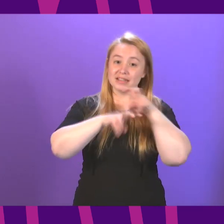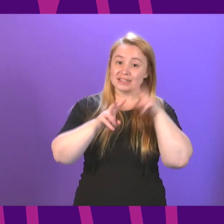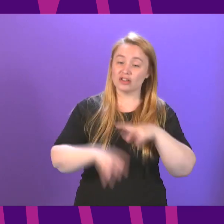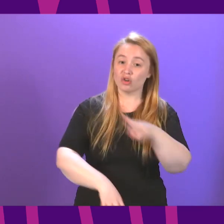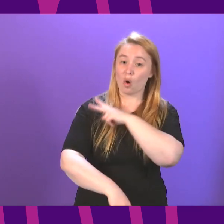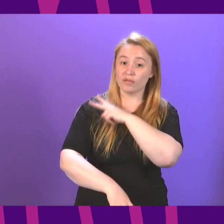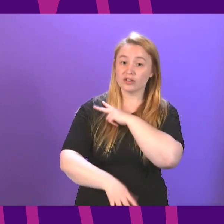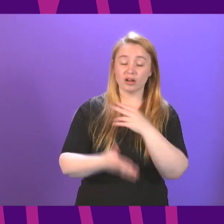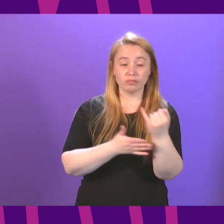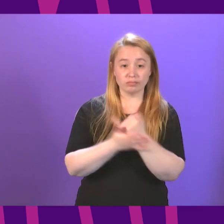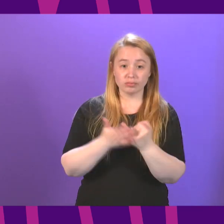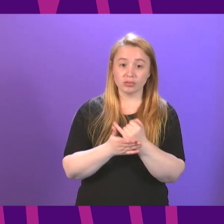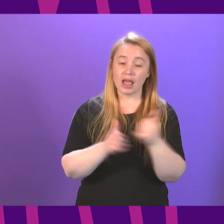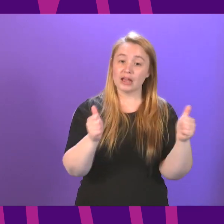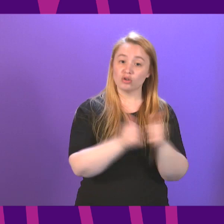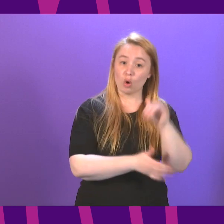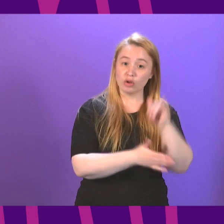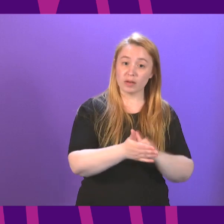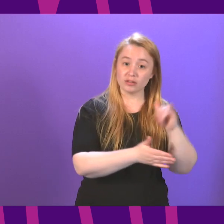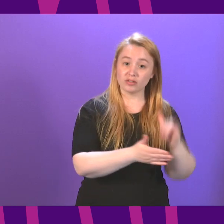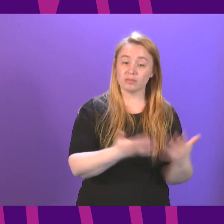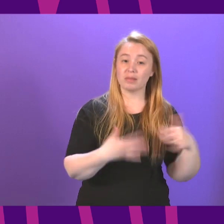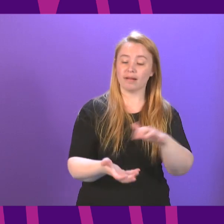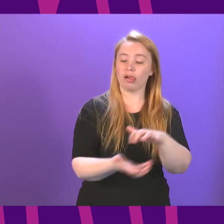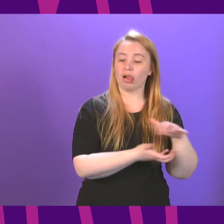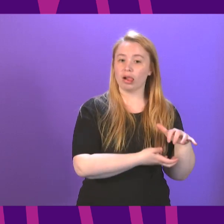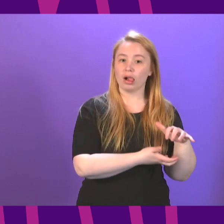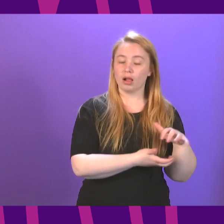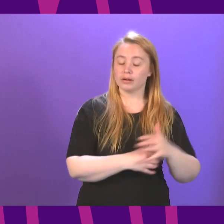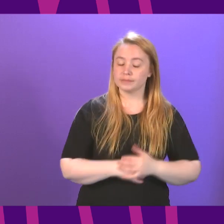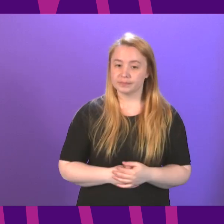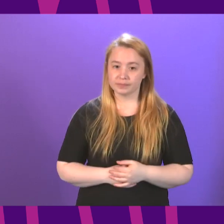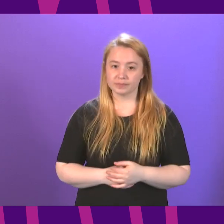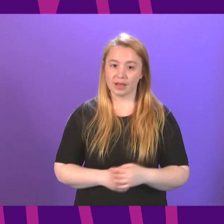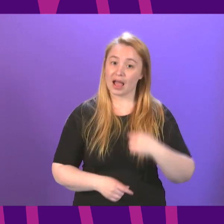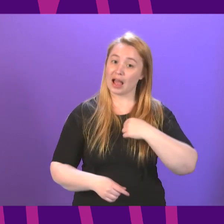and documents were even withheld from the Court of Session. I do not believe that the First Minister